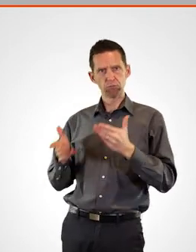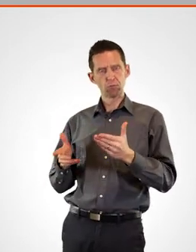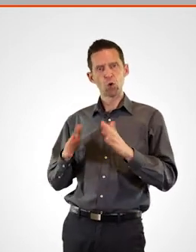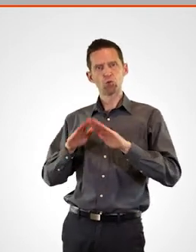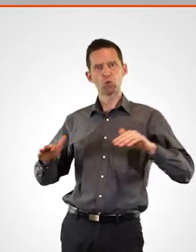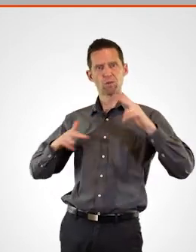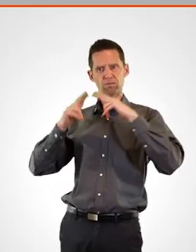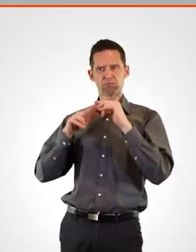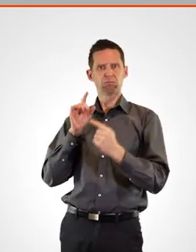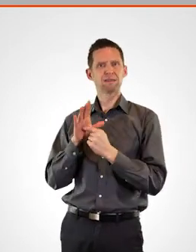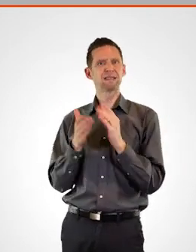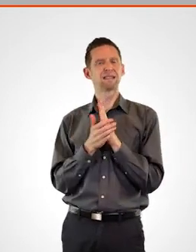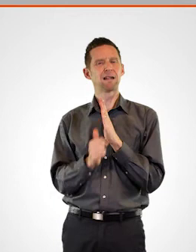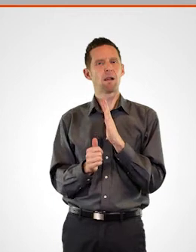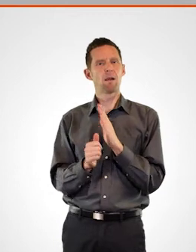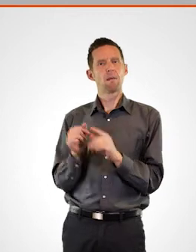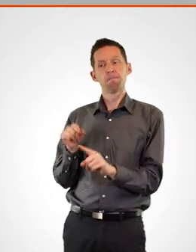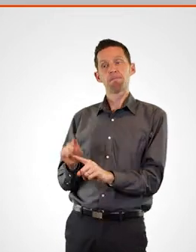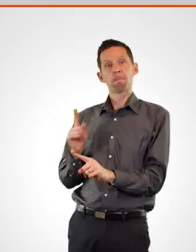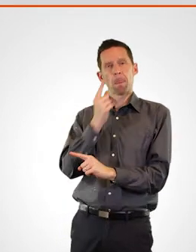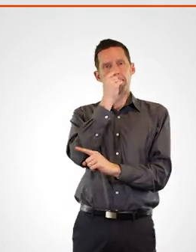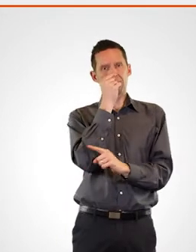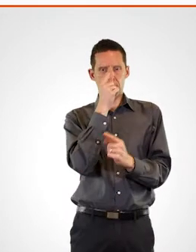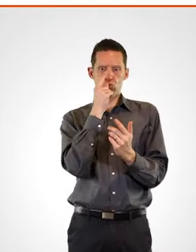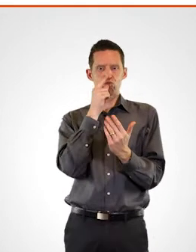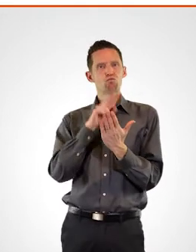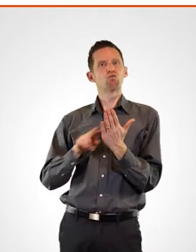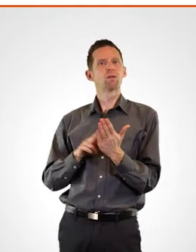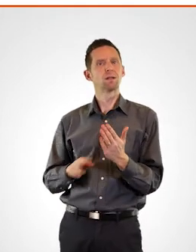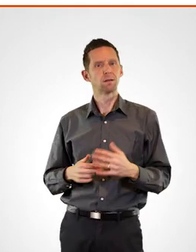to develop an essential skill, which is the ability to read,